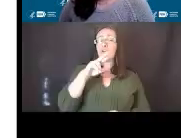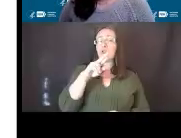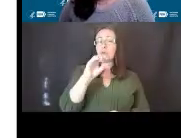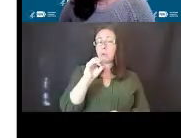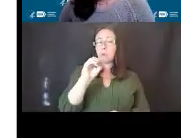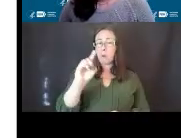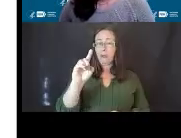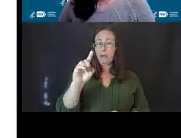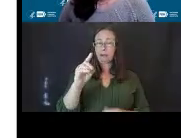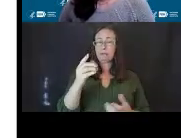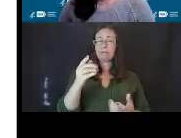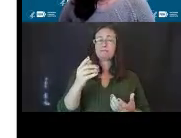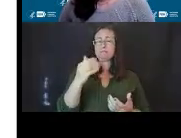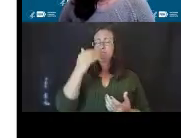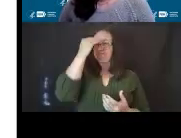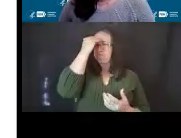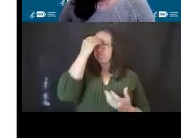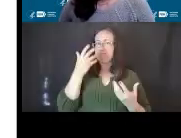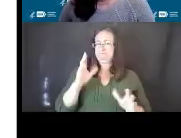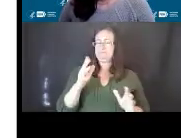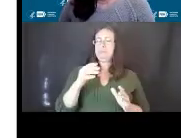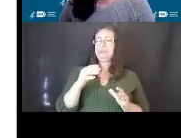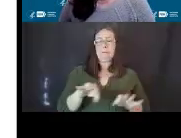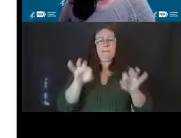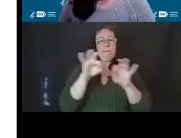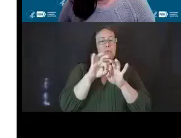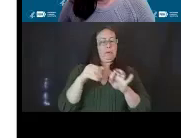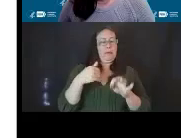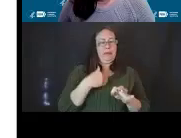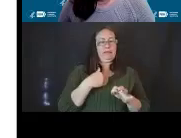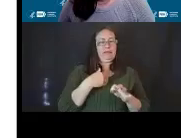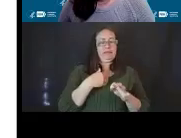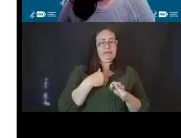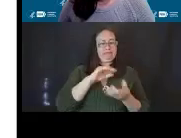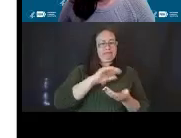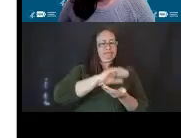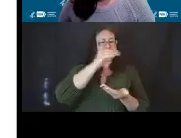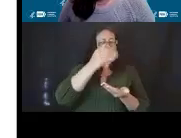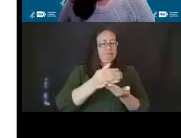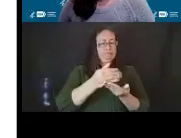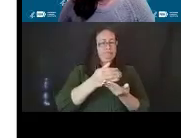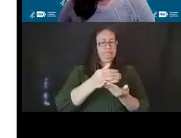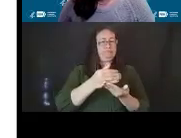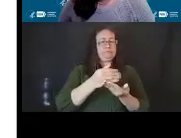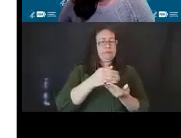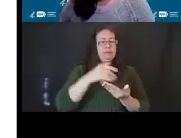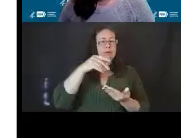Do you need collaborators? Do you need more staff? Do you need different equipment?